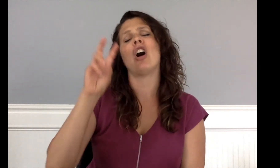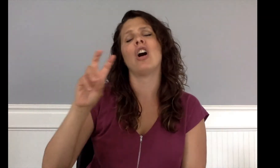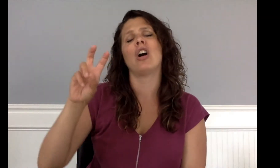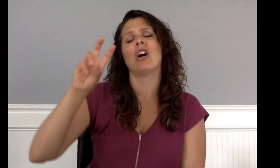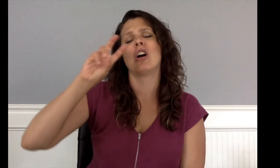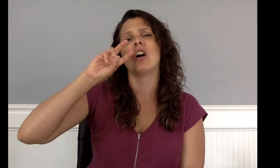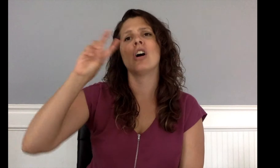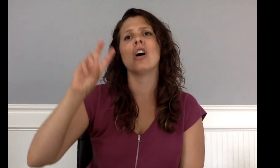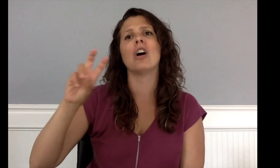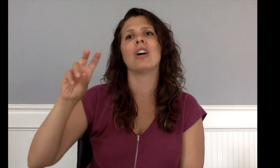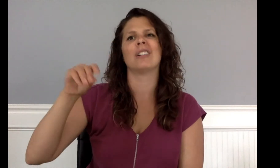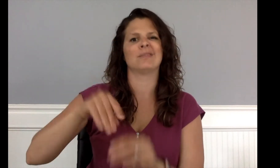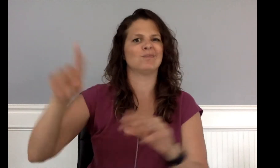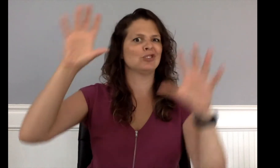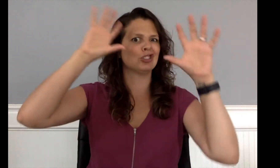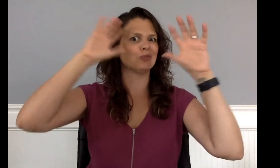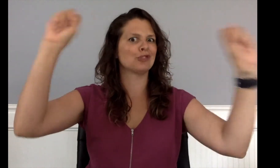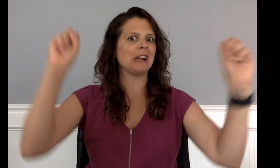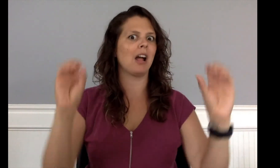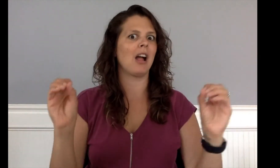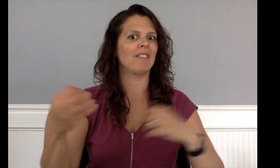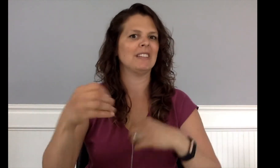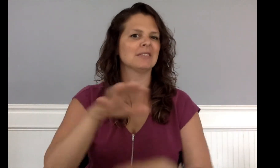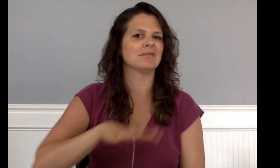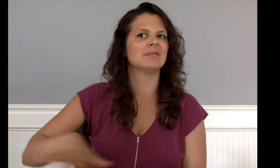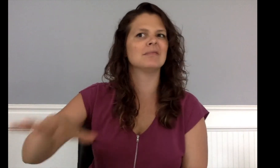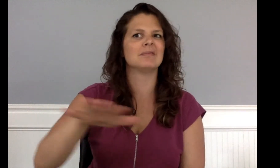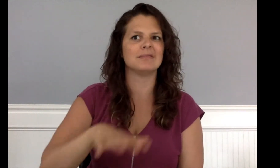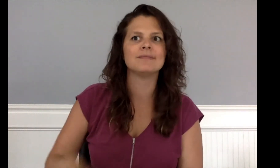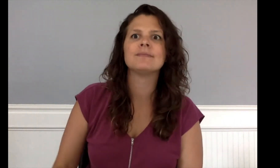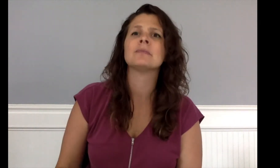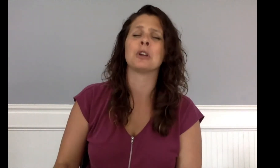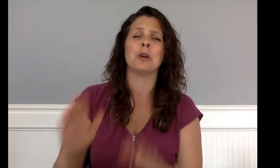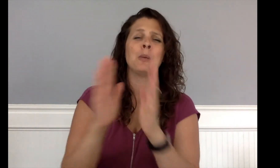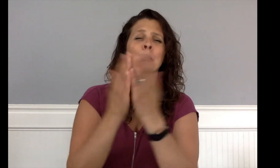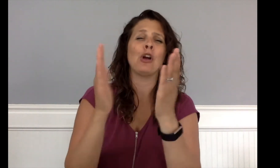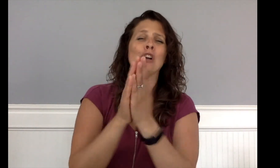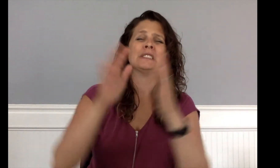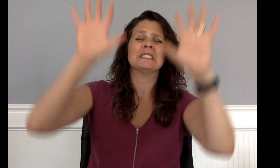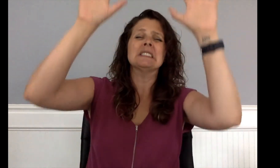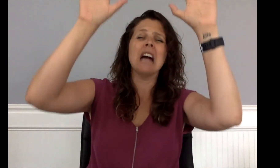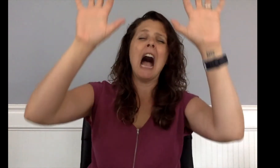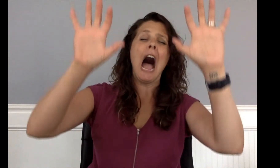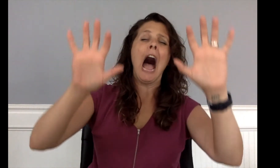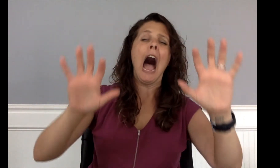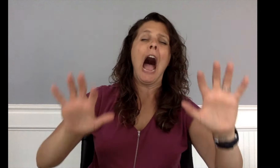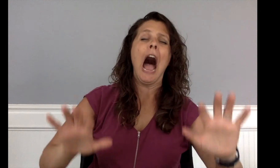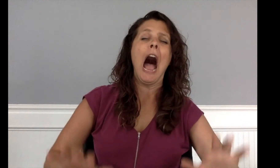in the superintendent’s study. Books were shelved on